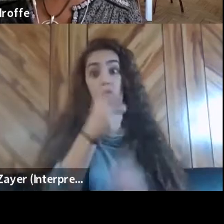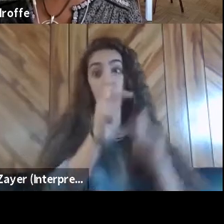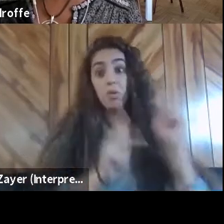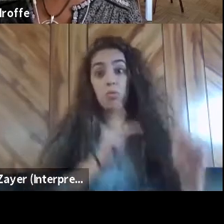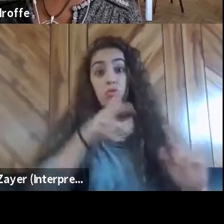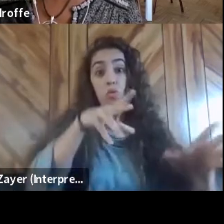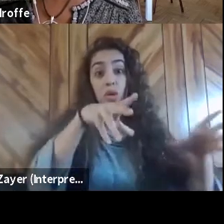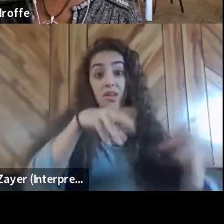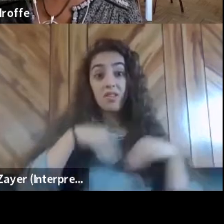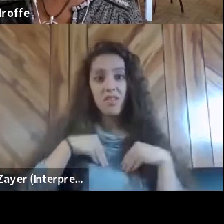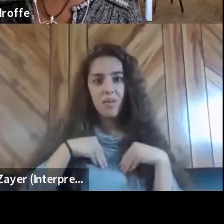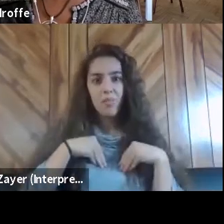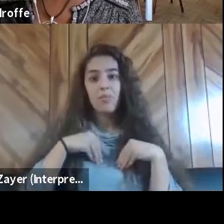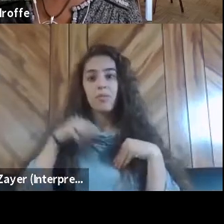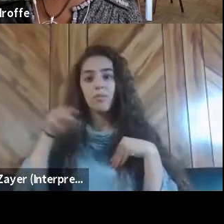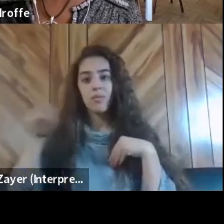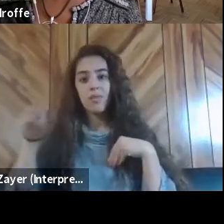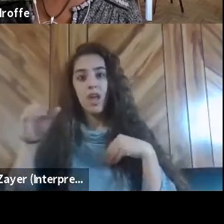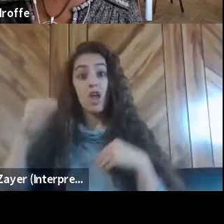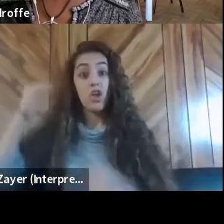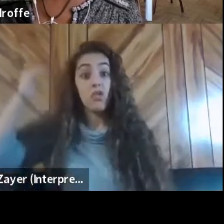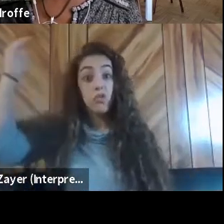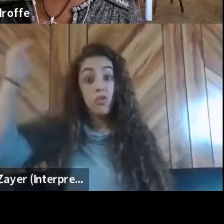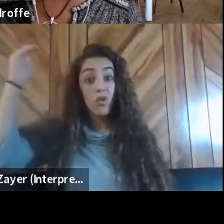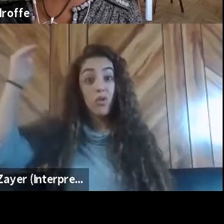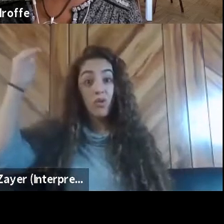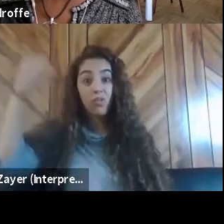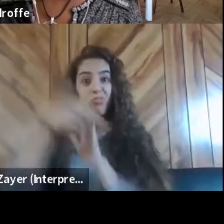them to accept an adult as having a diagnosis that they